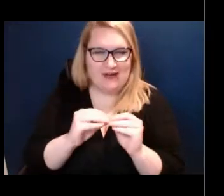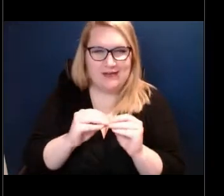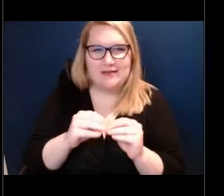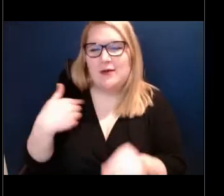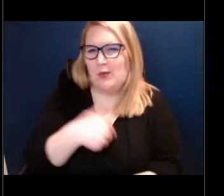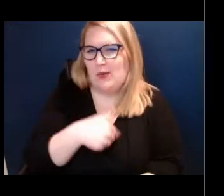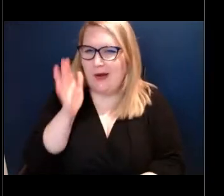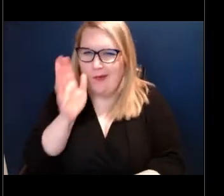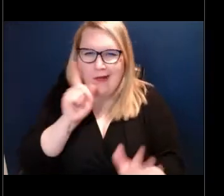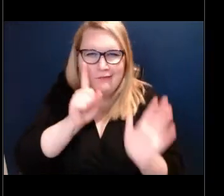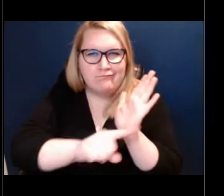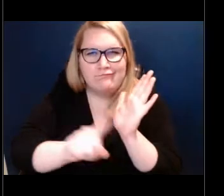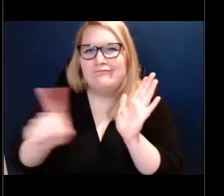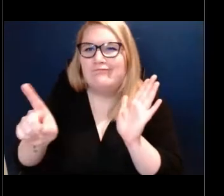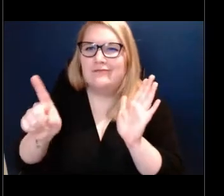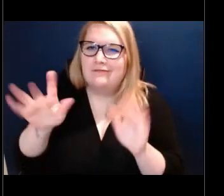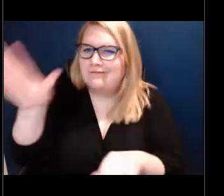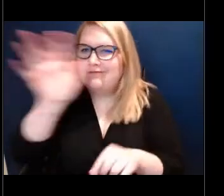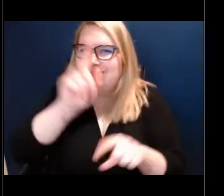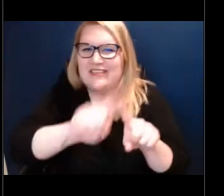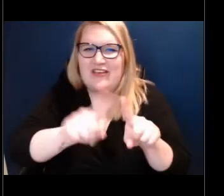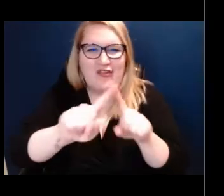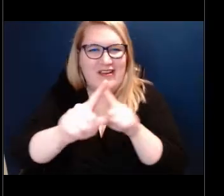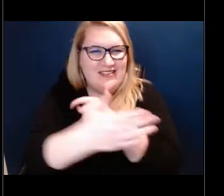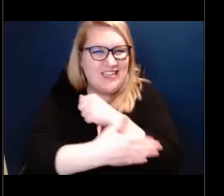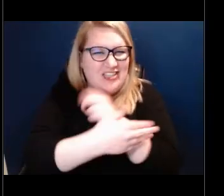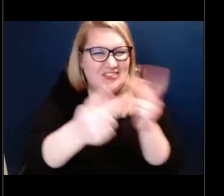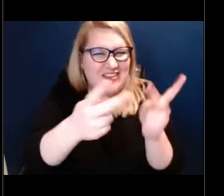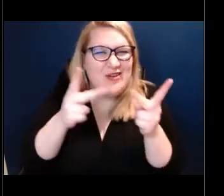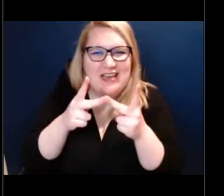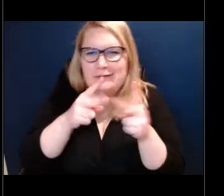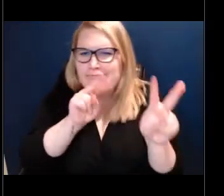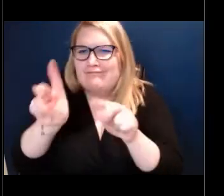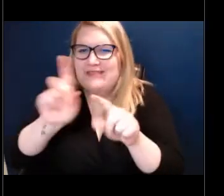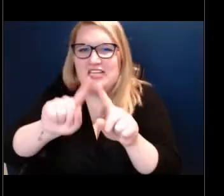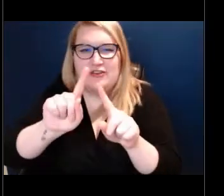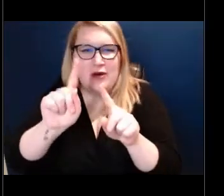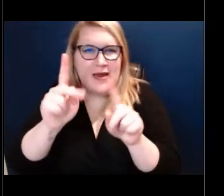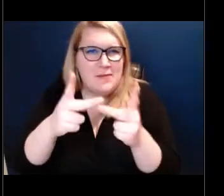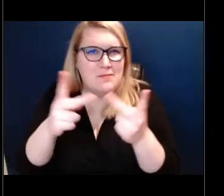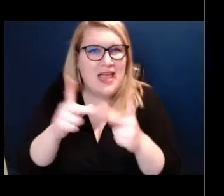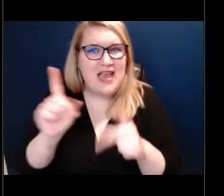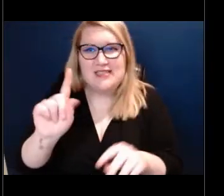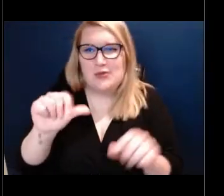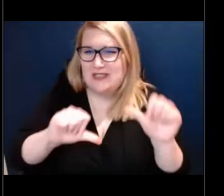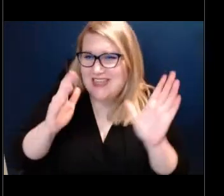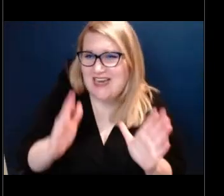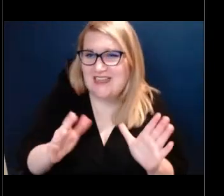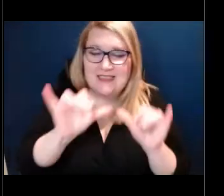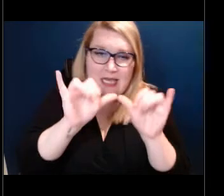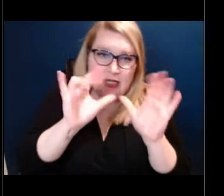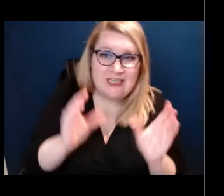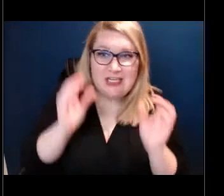across the country to showcase some of the amazing places where our scientists, engineers, educators, technicians,